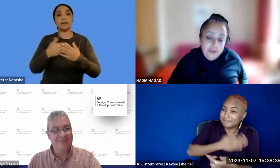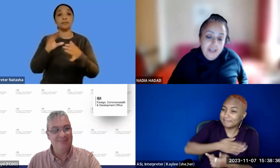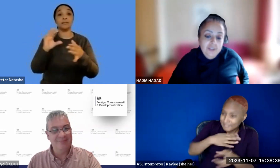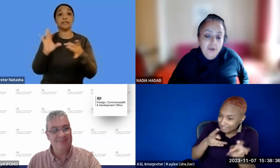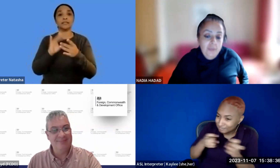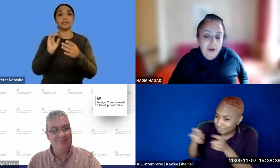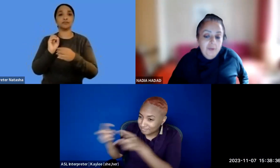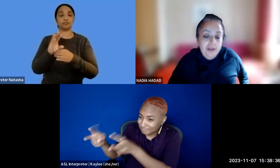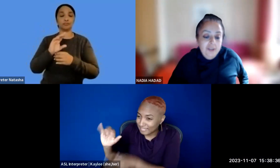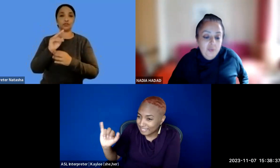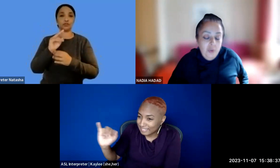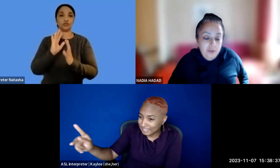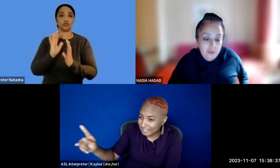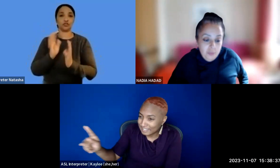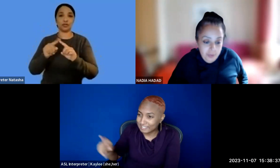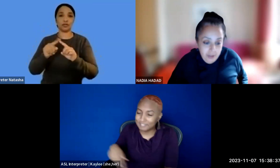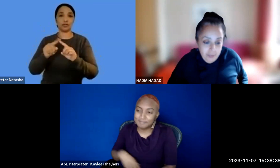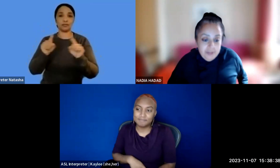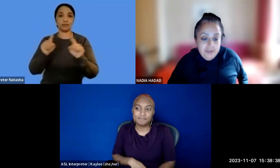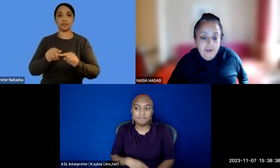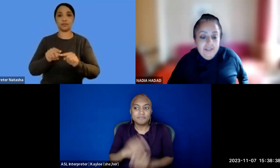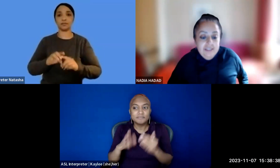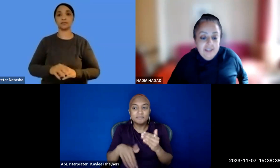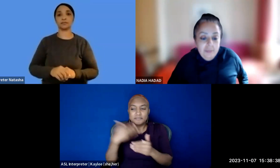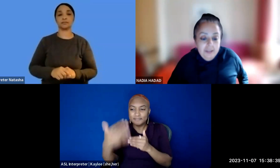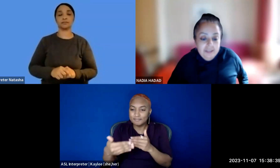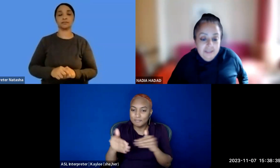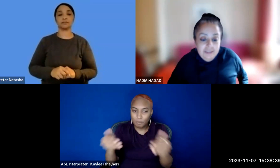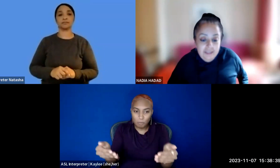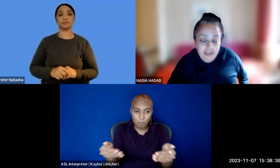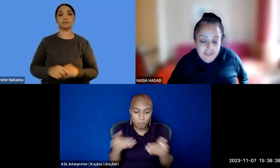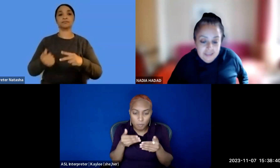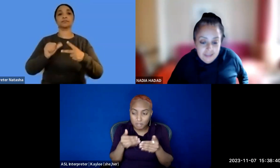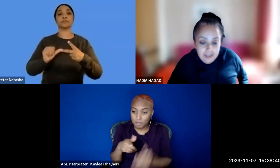Next up, I would like to welcome Ms. Alicia Martín Díaz.